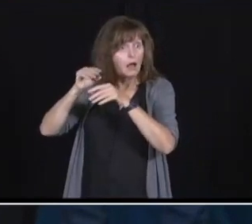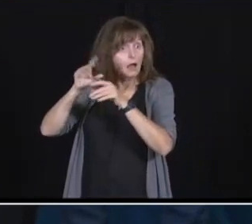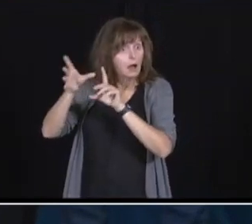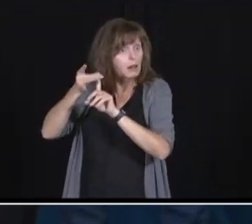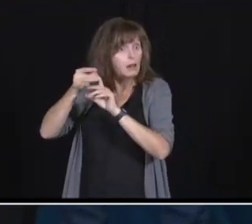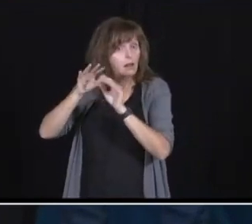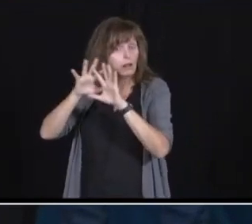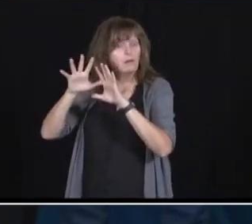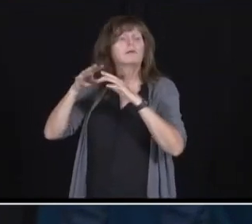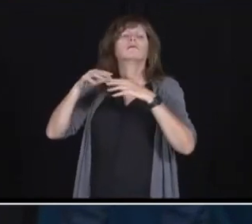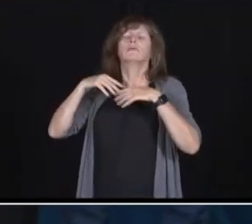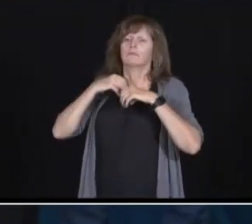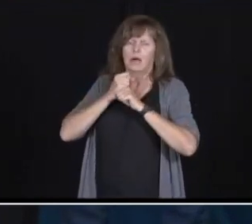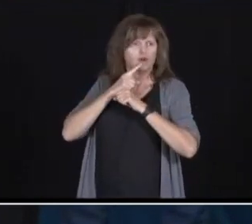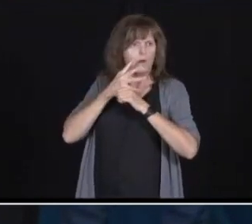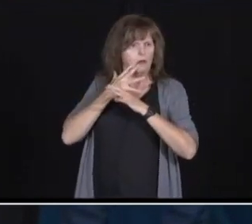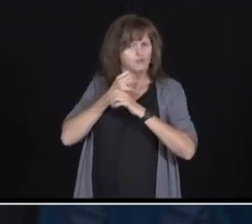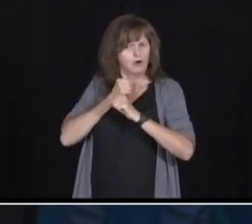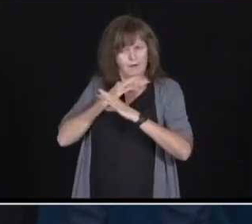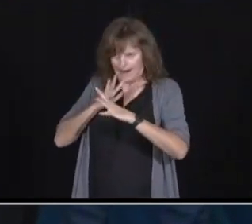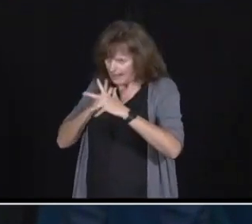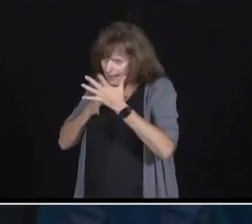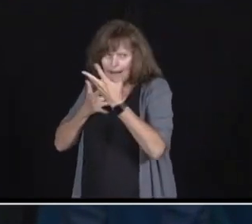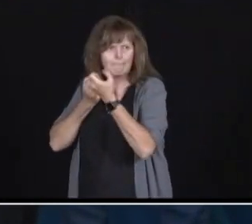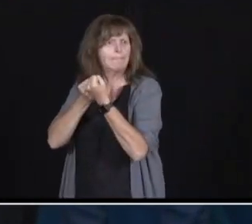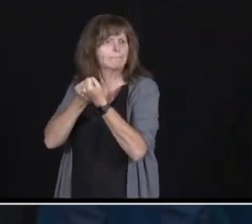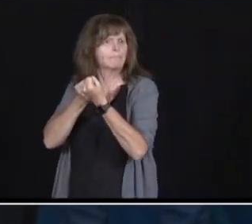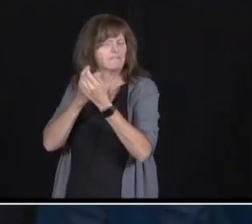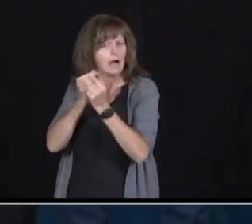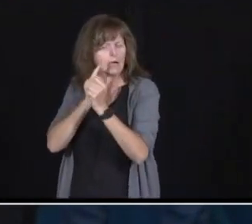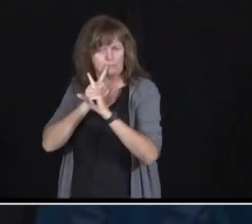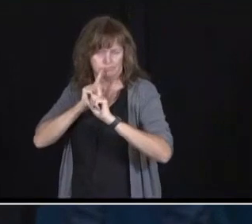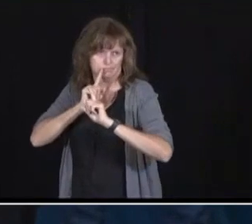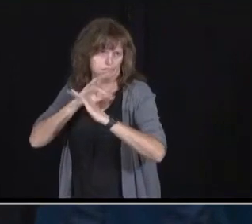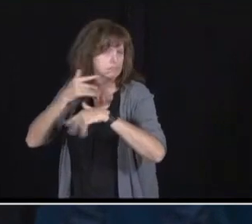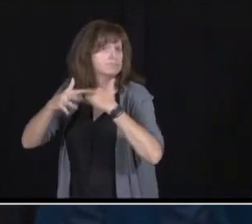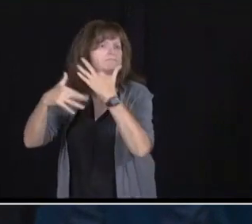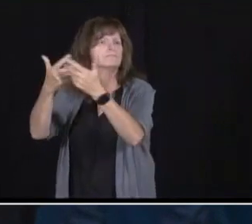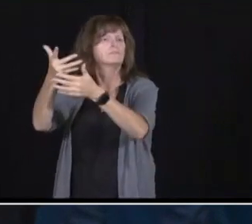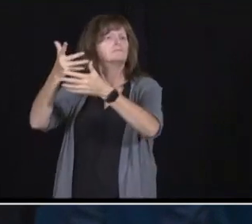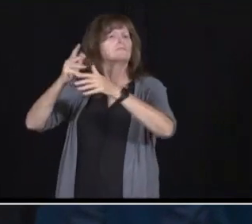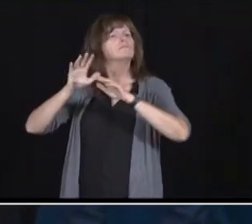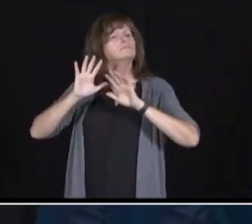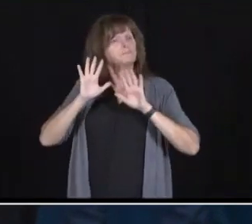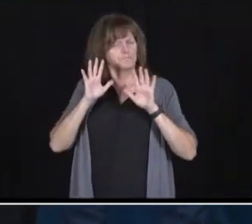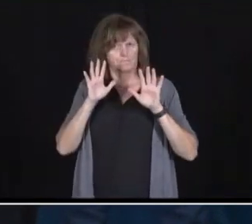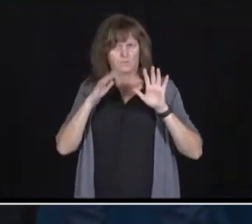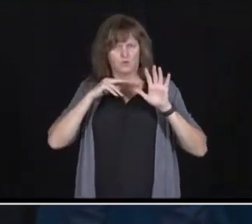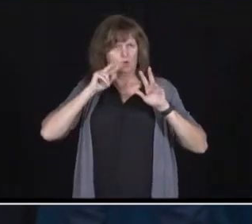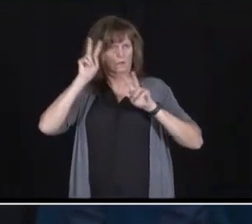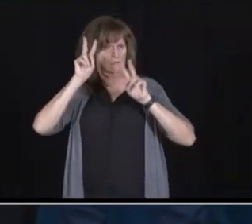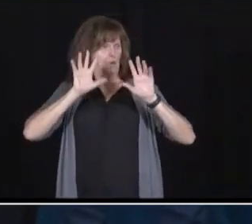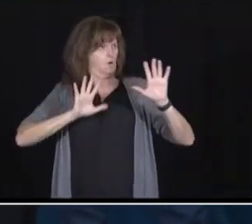strong but also if we respond promptly specifically in those particular areas with knowledgeable people